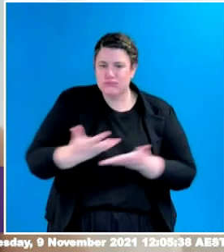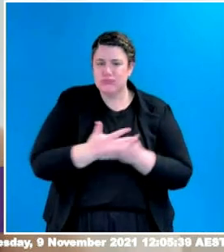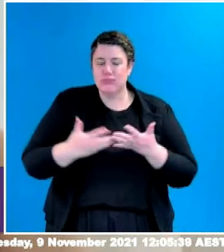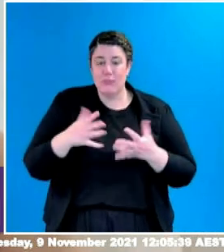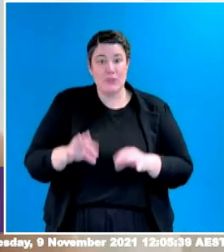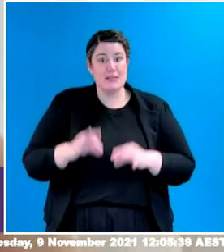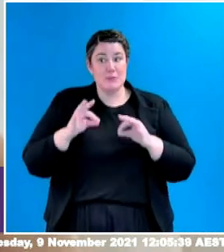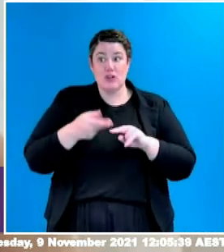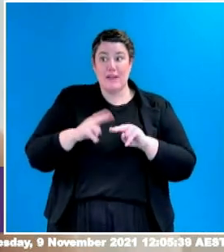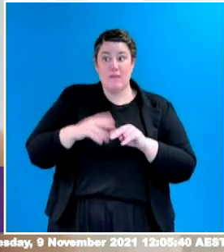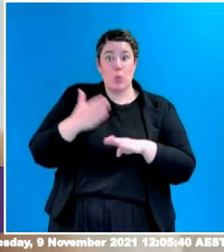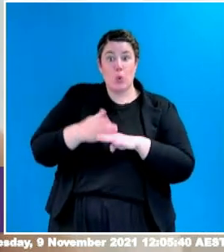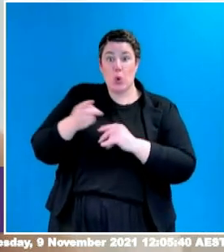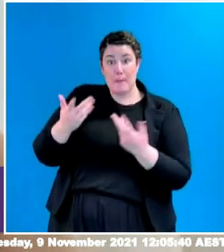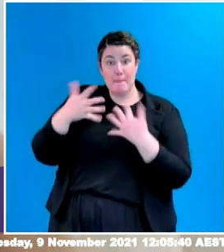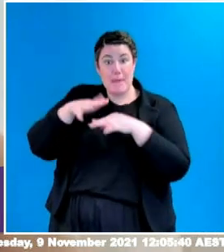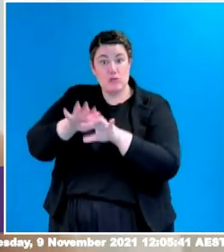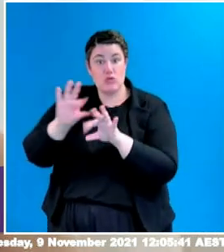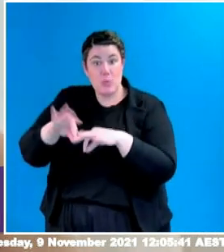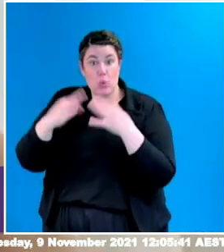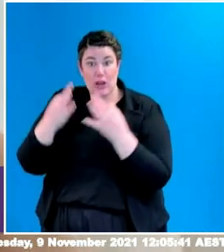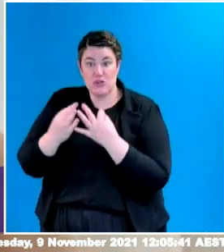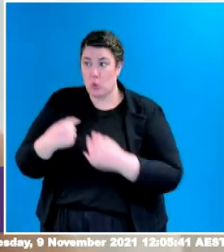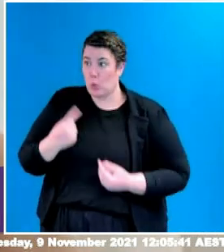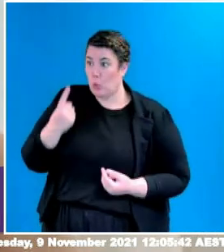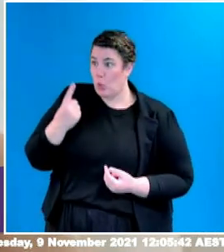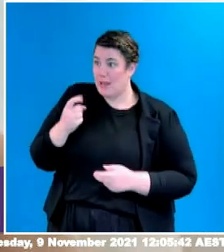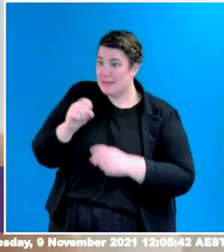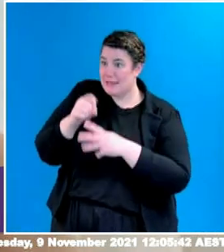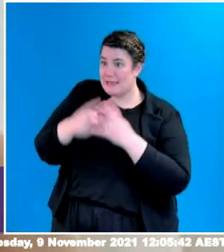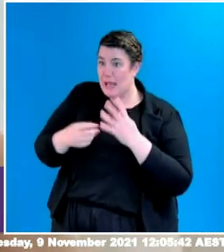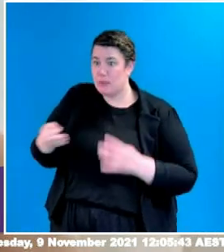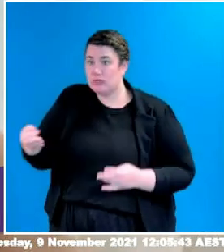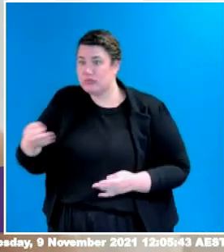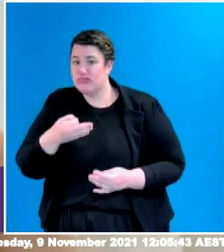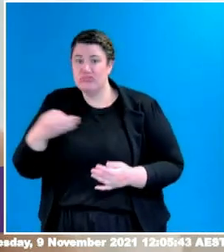the only person they know of who is disabled in their workplace.